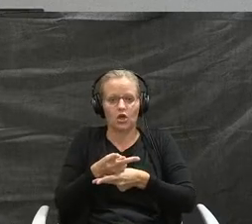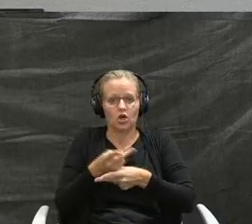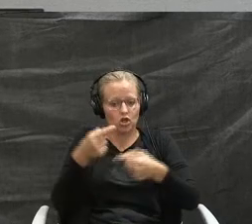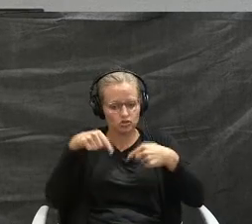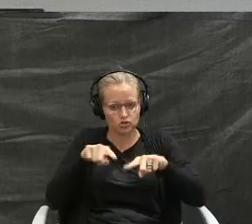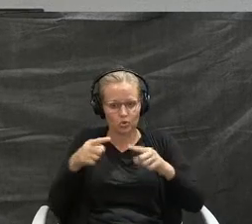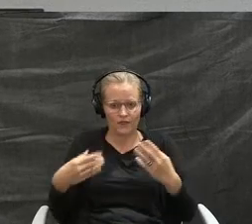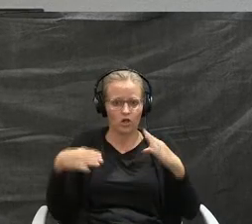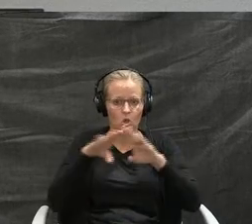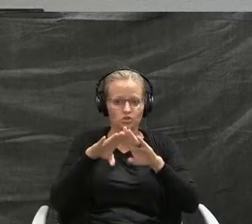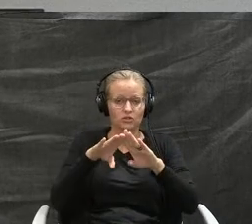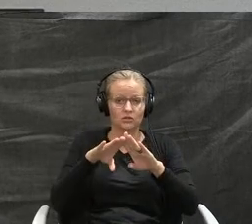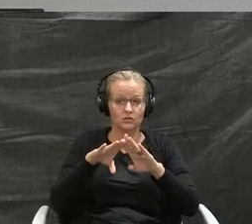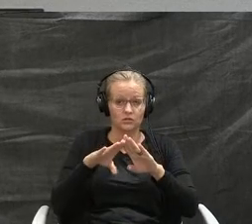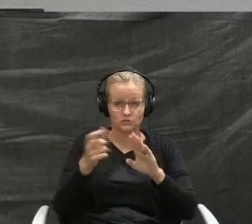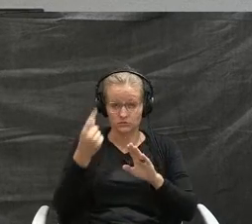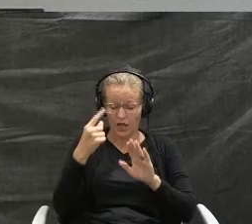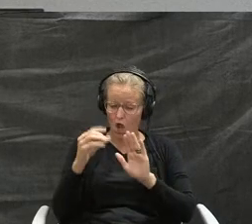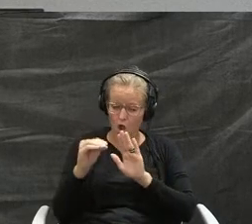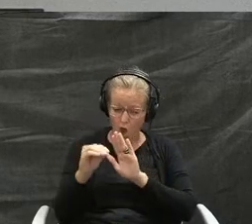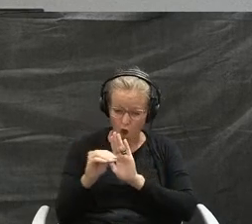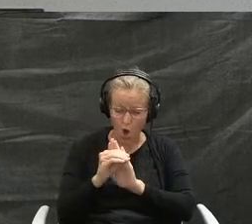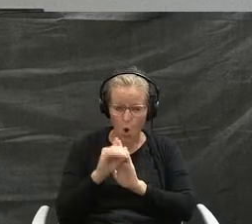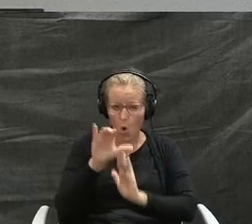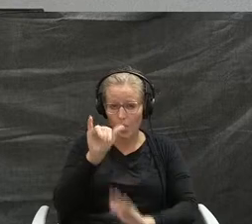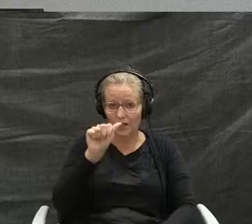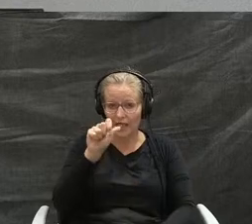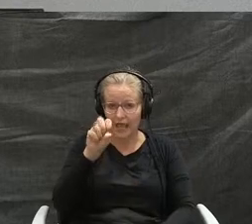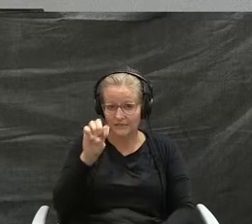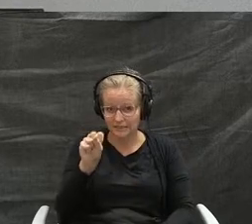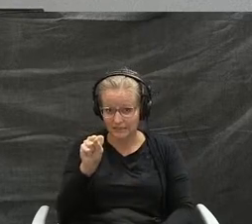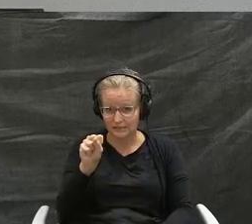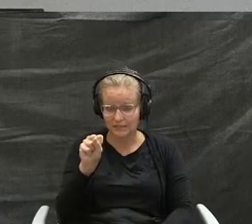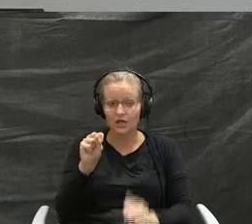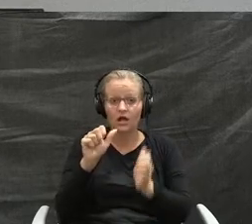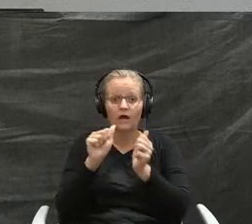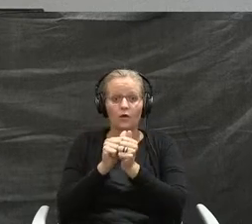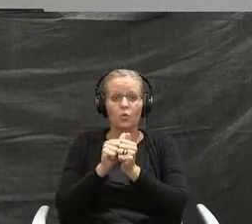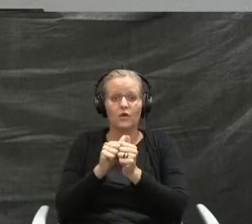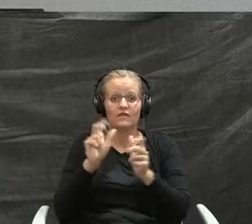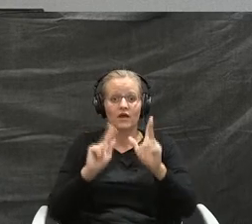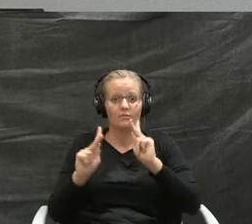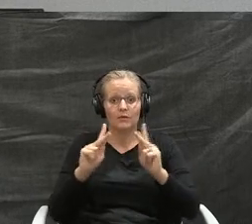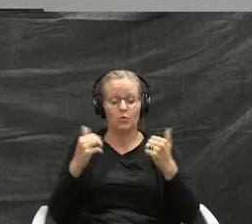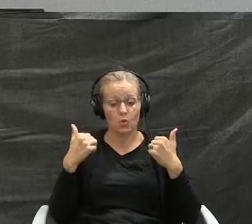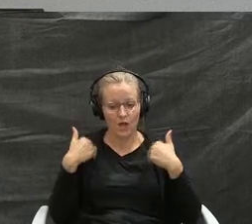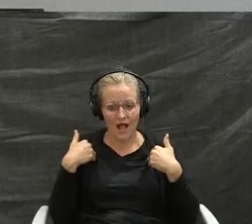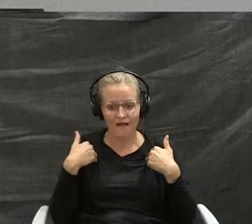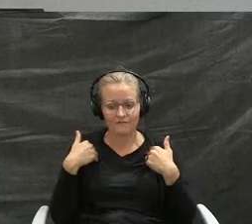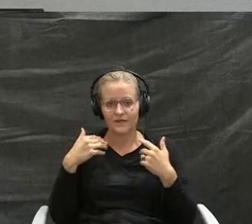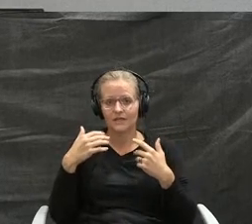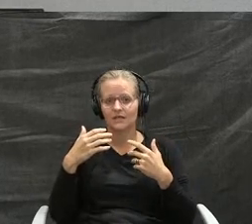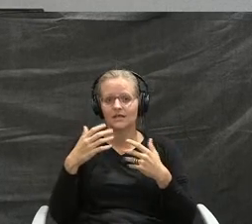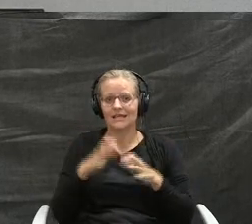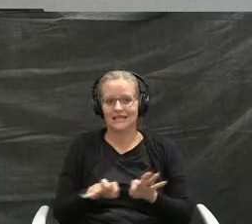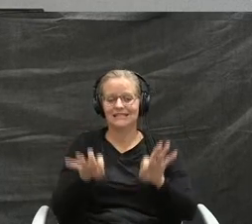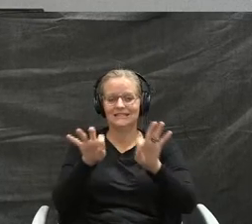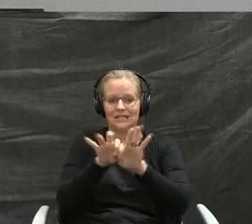and these are children of essential workers often exposed to parents who are on the job working with patients.